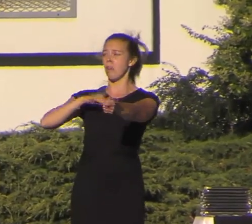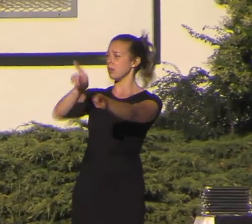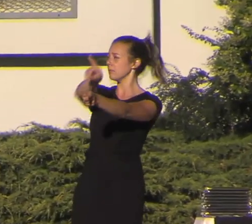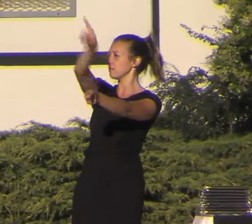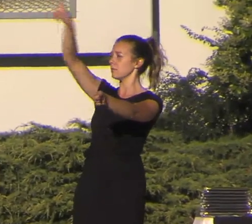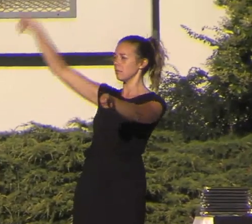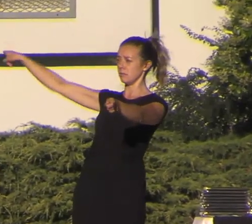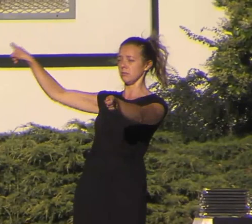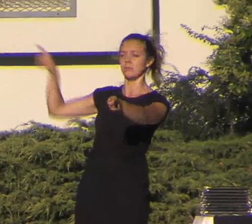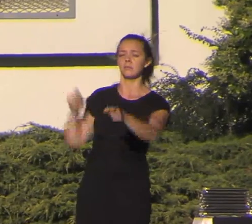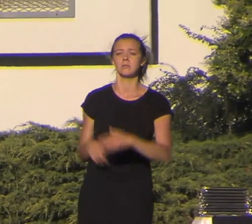you enter through.